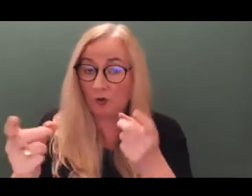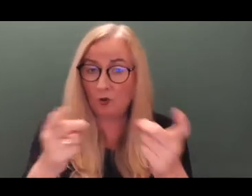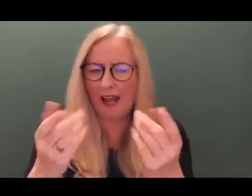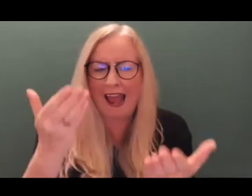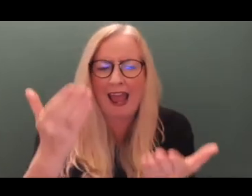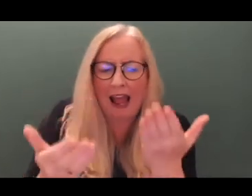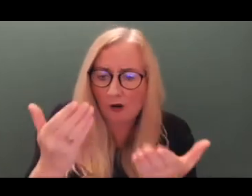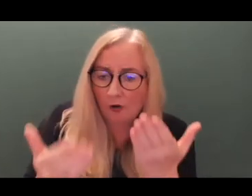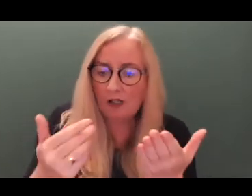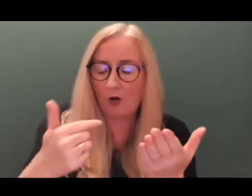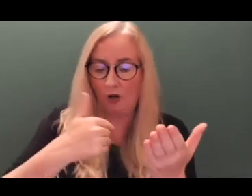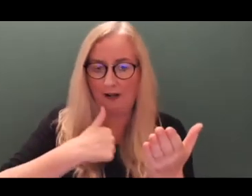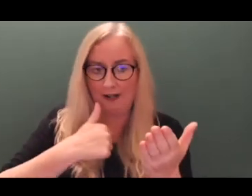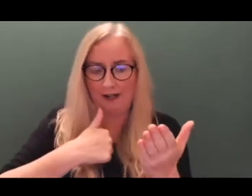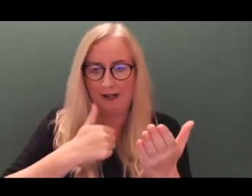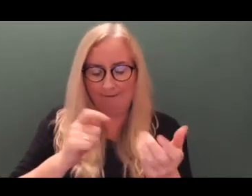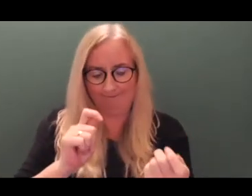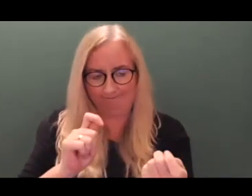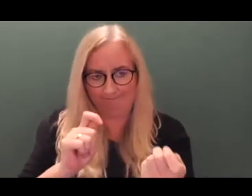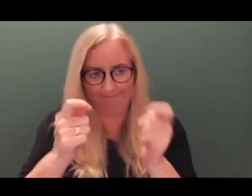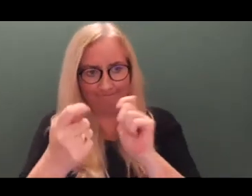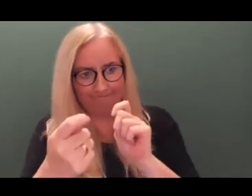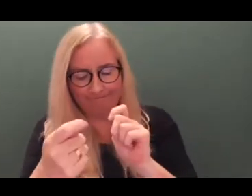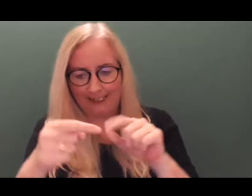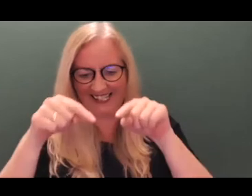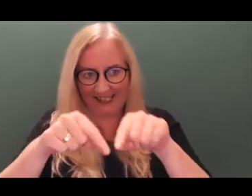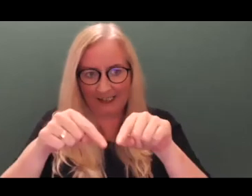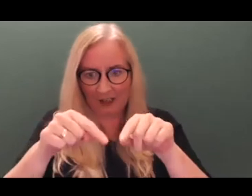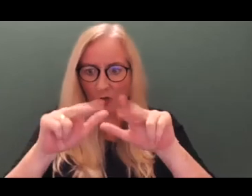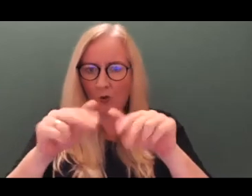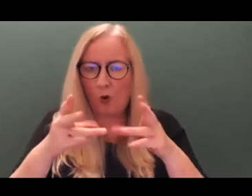how do we now transition into this new way of thinking? Some areas have started to